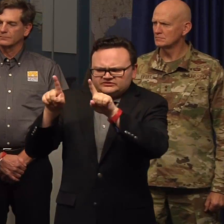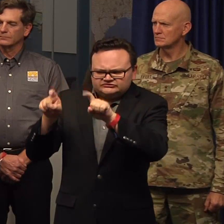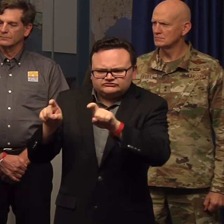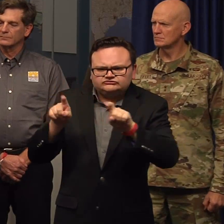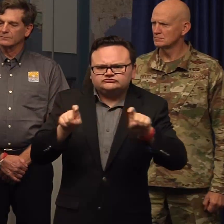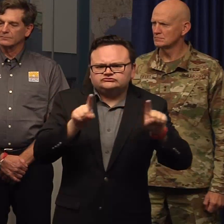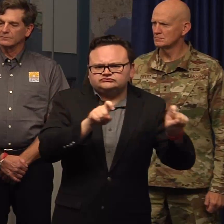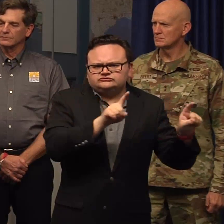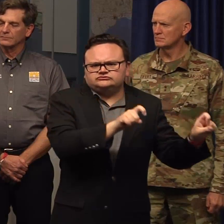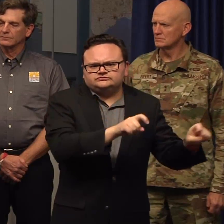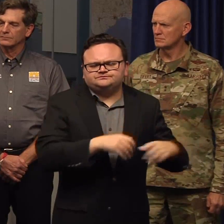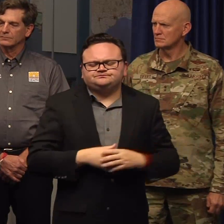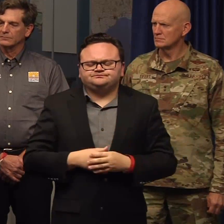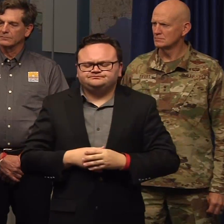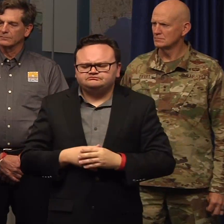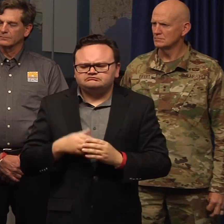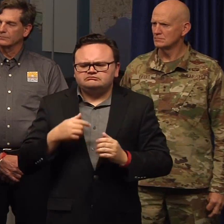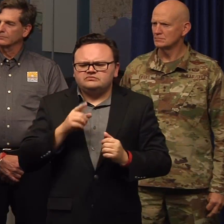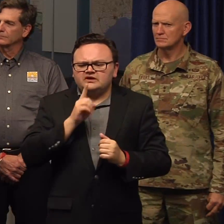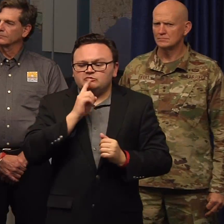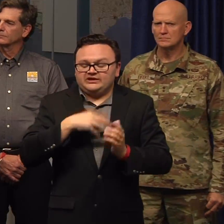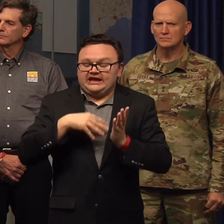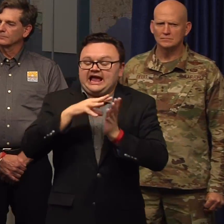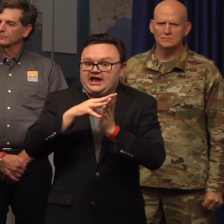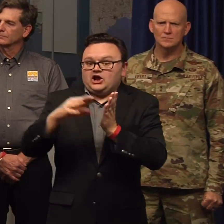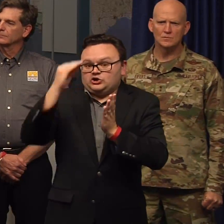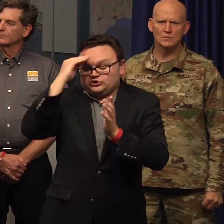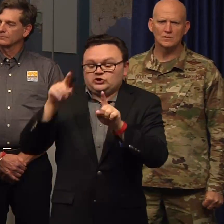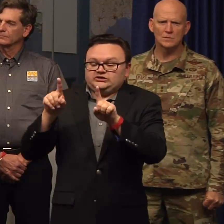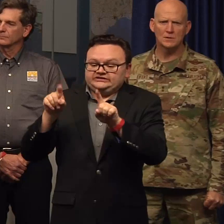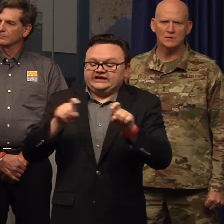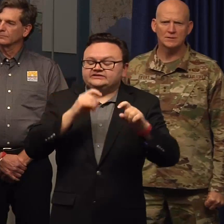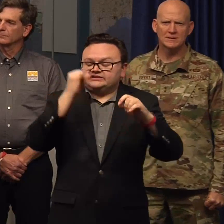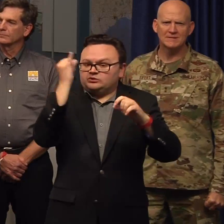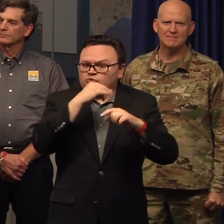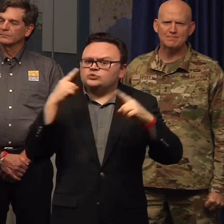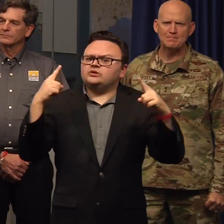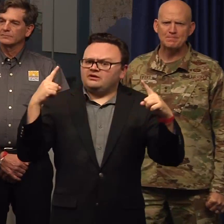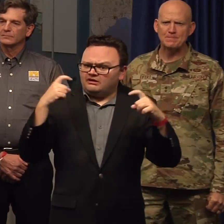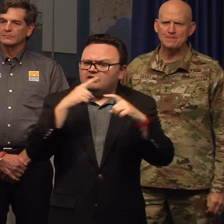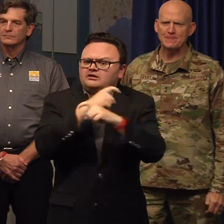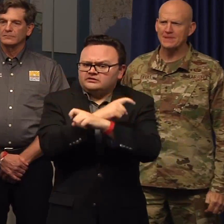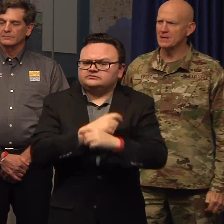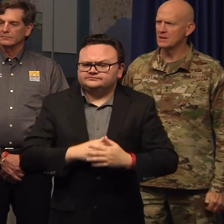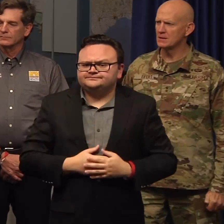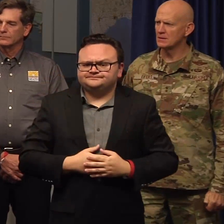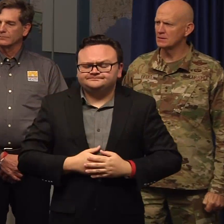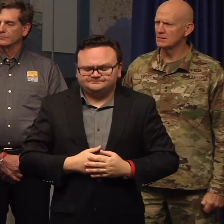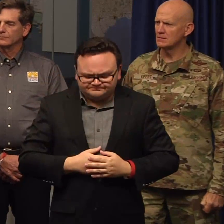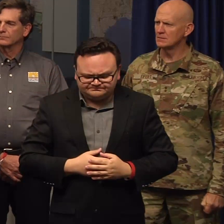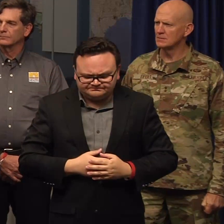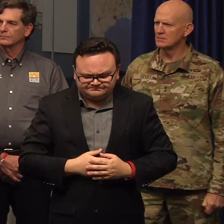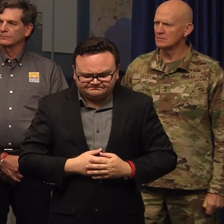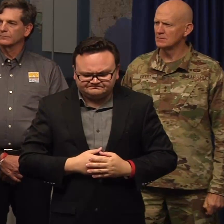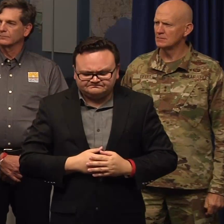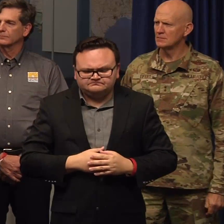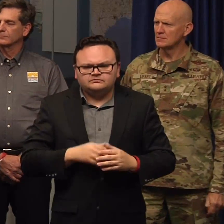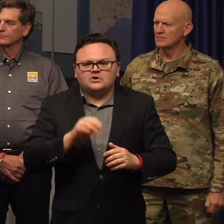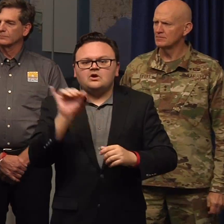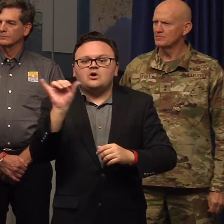IN FLORIDA WE WOULD BE ABLE TO EXPAND THE NUMBER OF PEOPLE AND CATEGORIES OF PEOPLE WHO WOULD BE ABLE TO COME IN AND GET